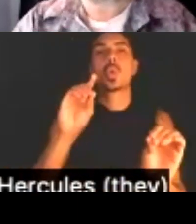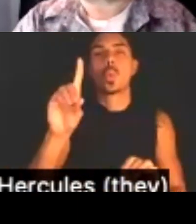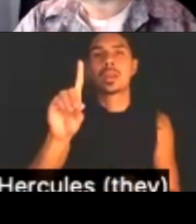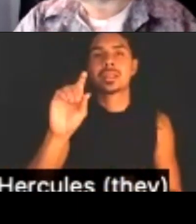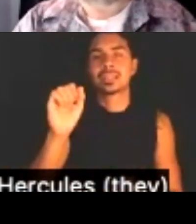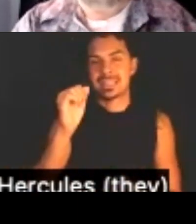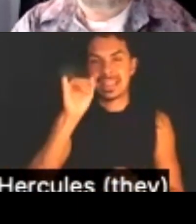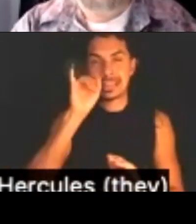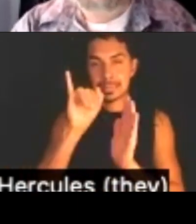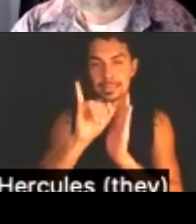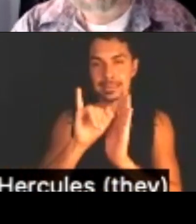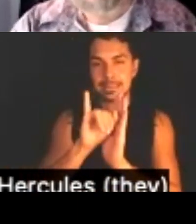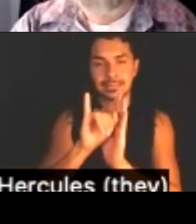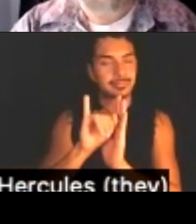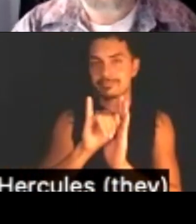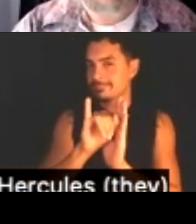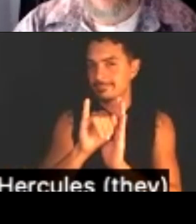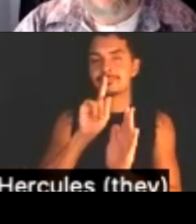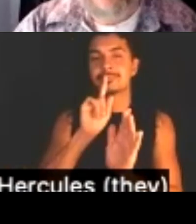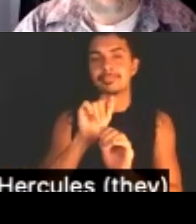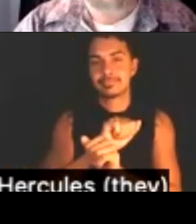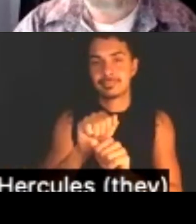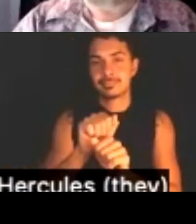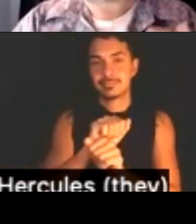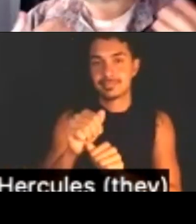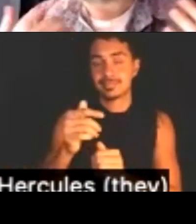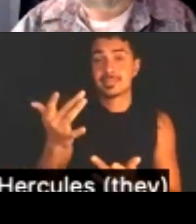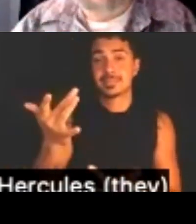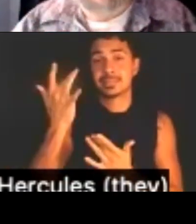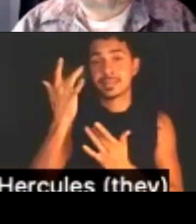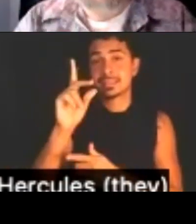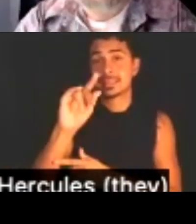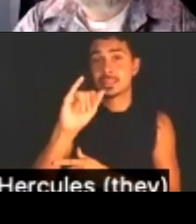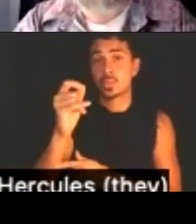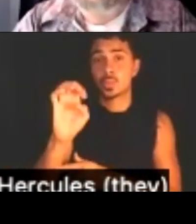So even though folks who are trans technically may have